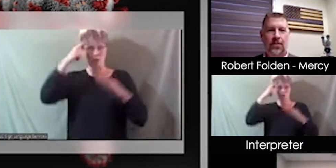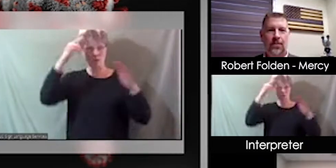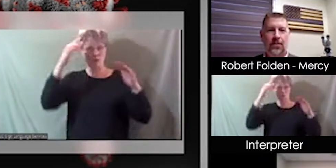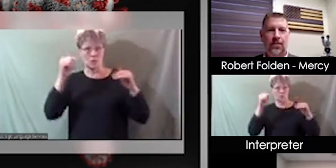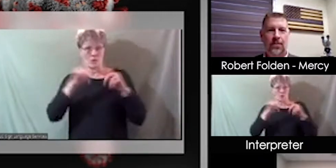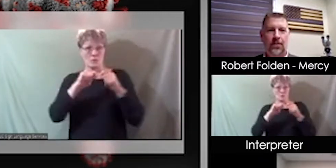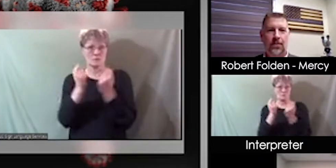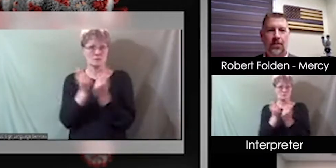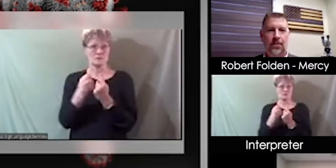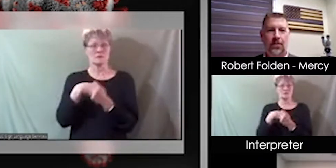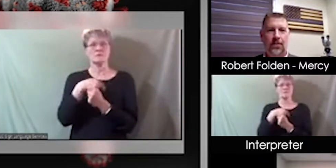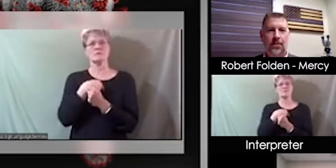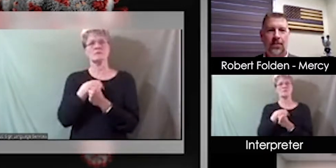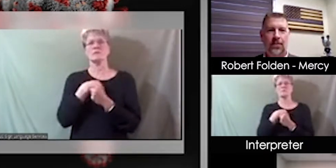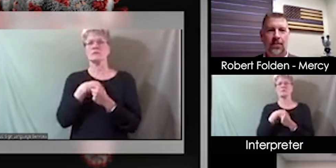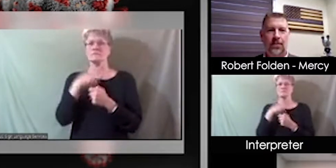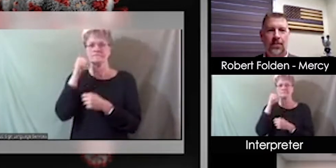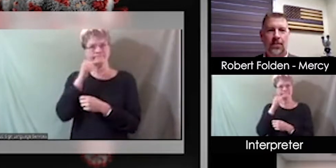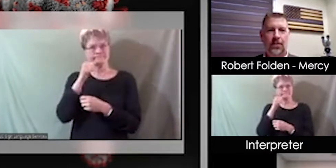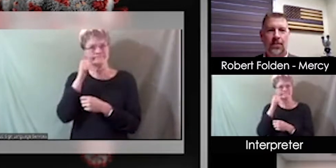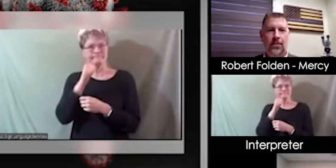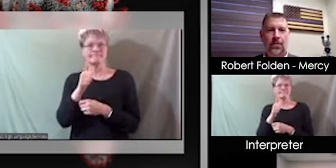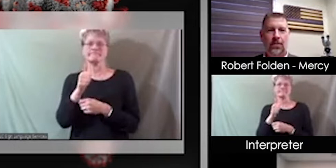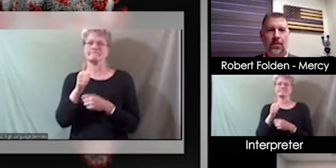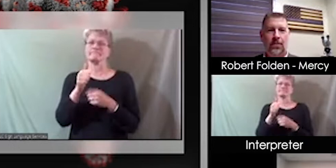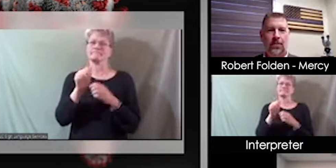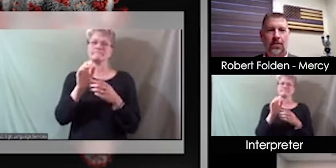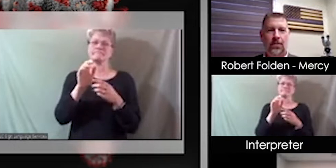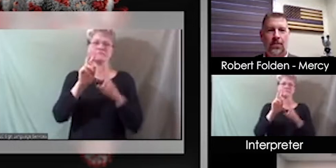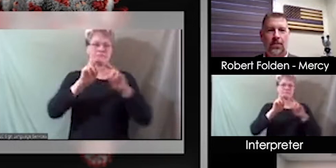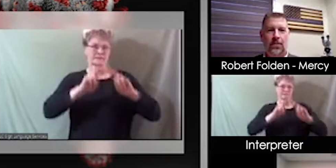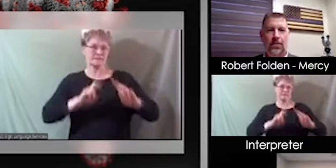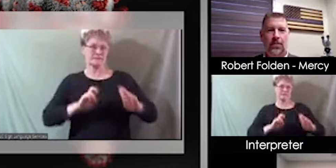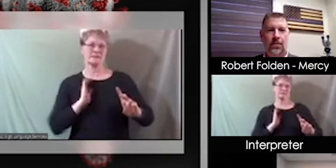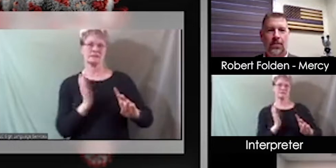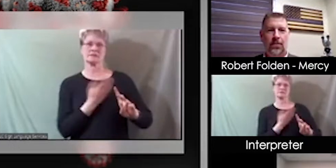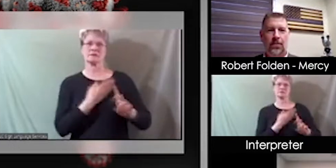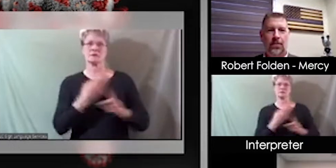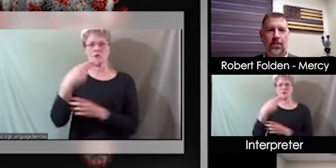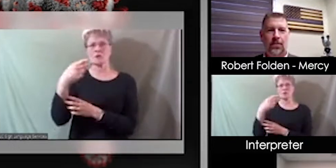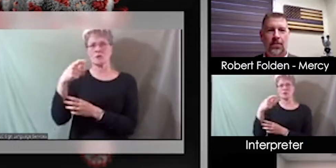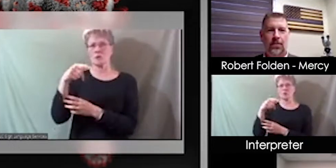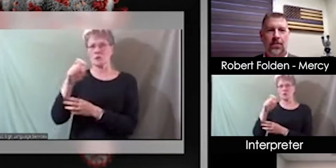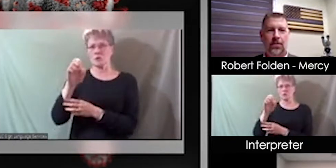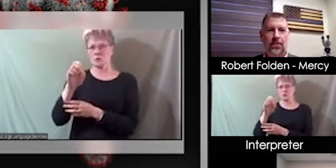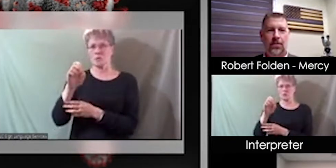at our HOPE sites and we've actually freed up some resources so our outreach